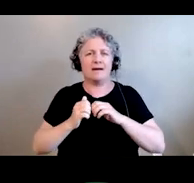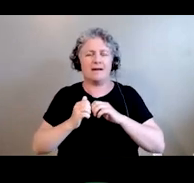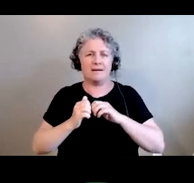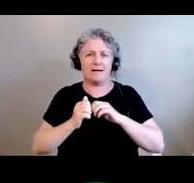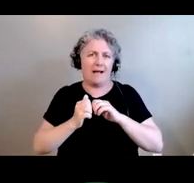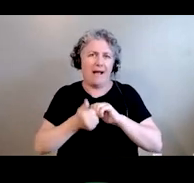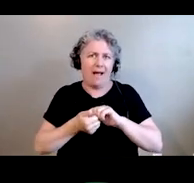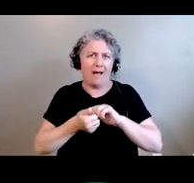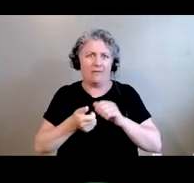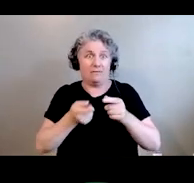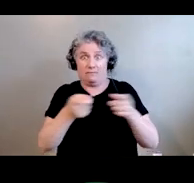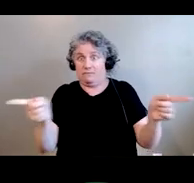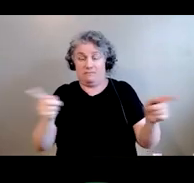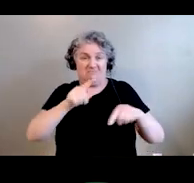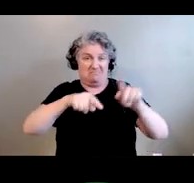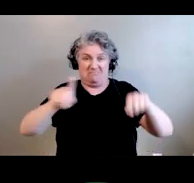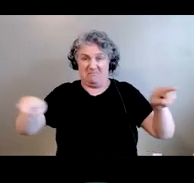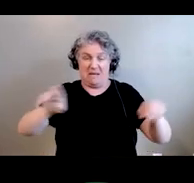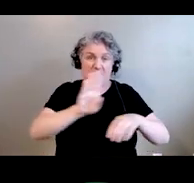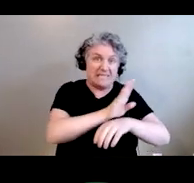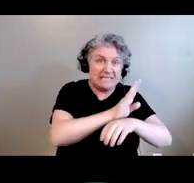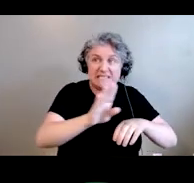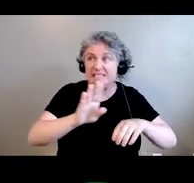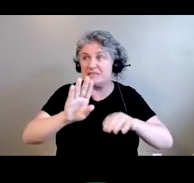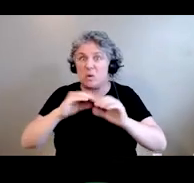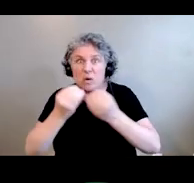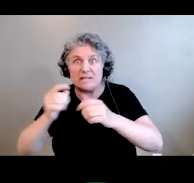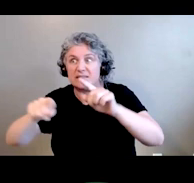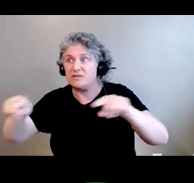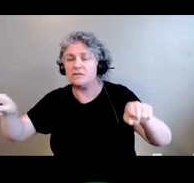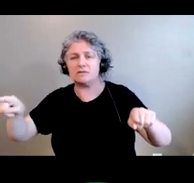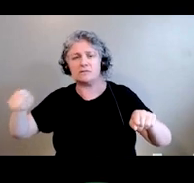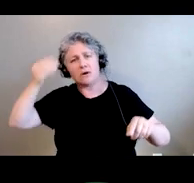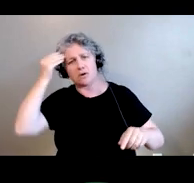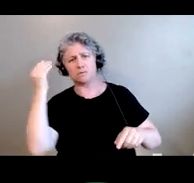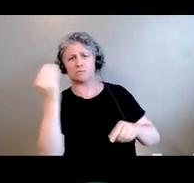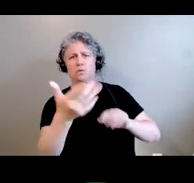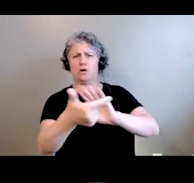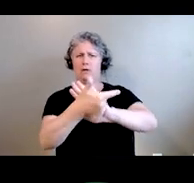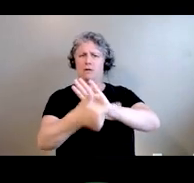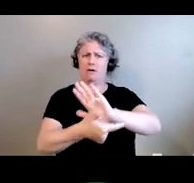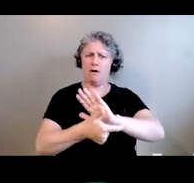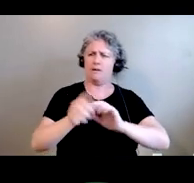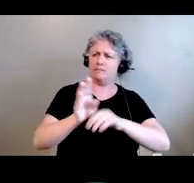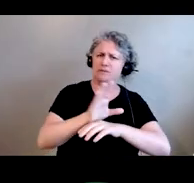that they have to do certain things that it just becomes an issue of compliance and it's a pain in the butt and it might be expensive and blah blah